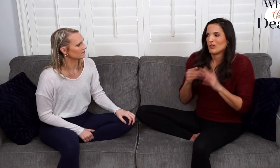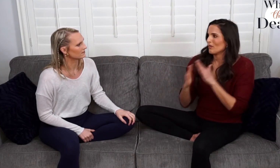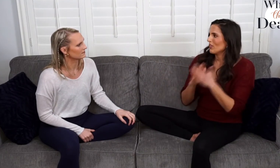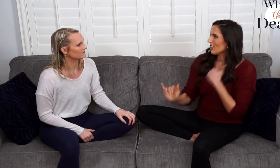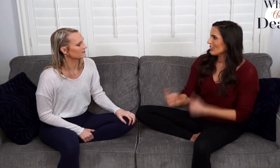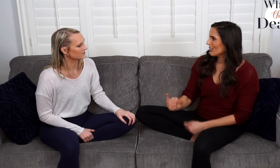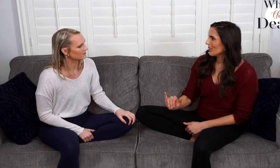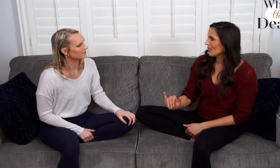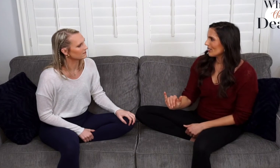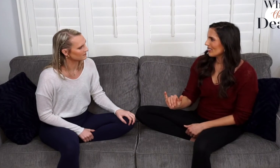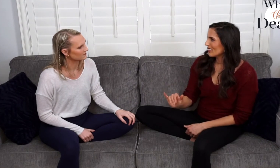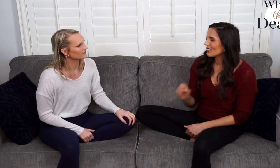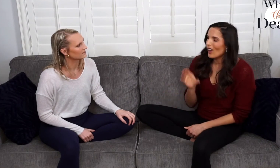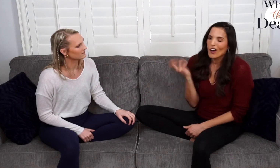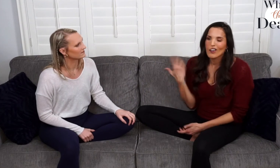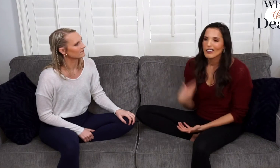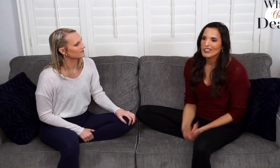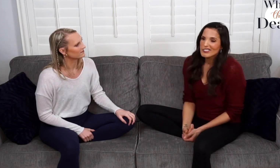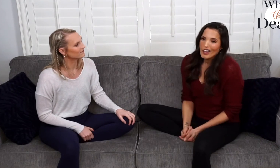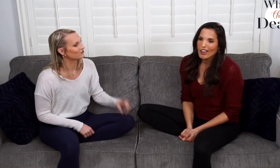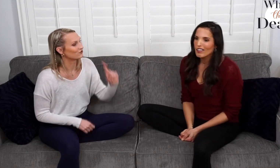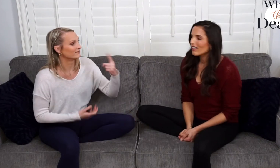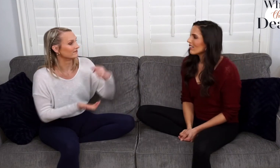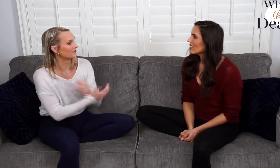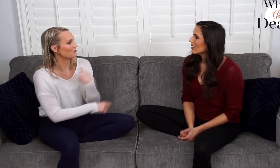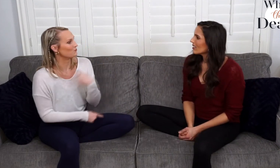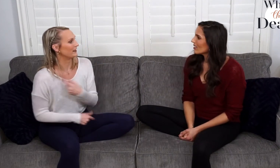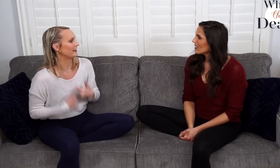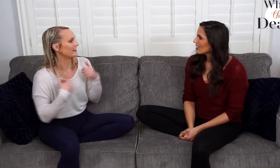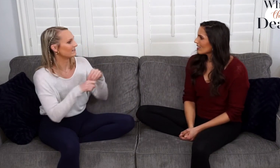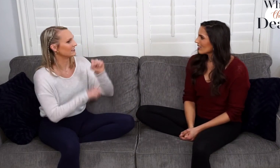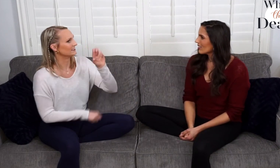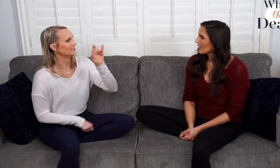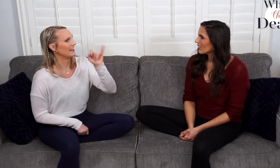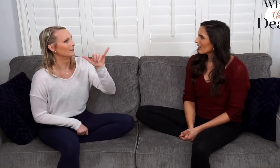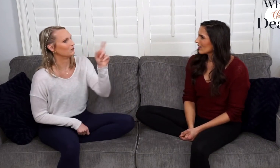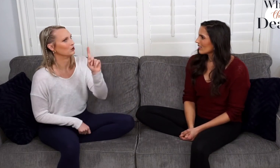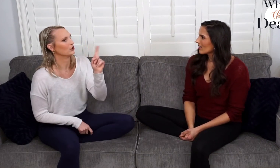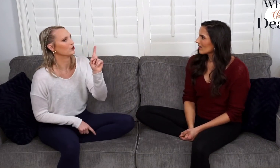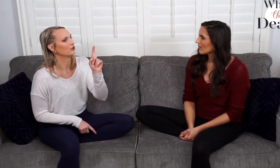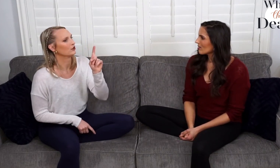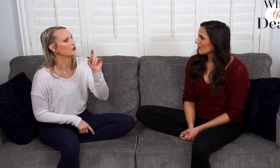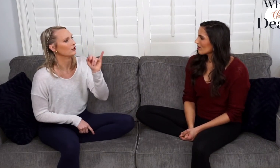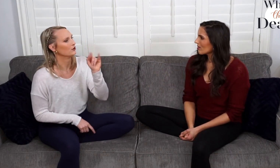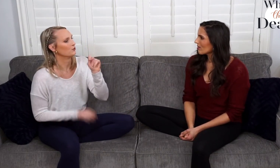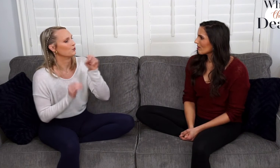welcome them to our community. So... - It's just a shame that we live in a society where it